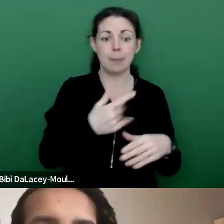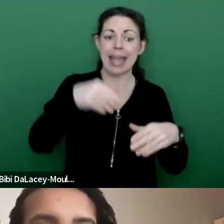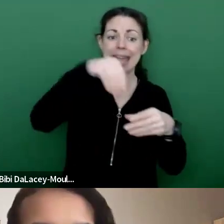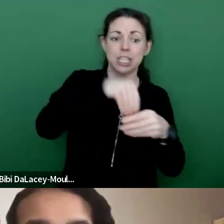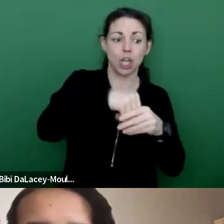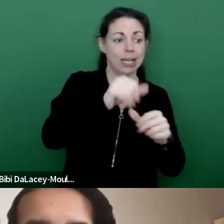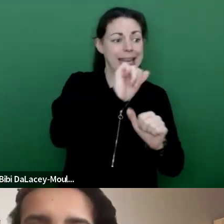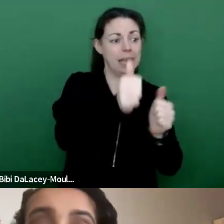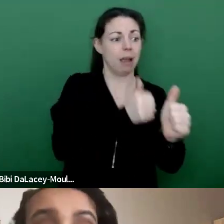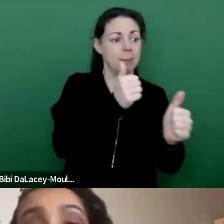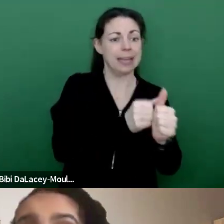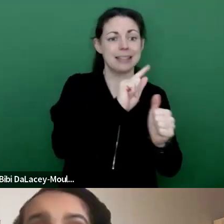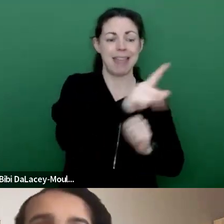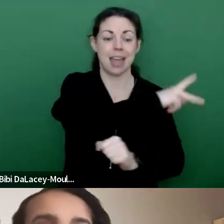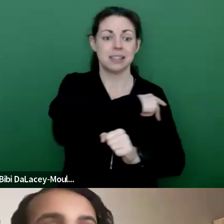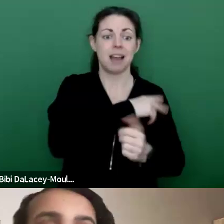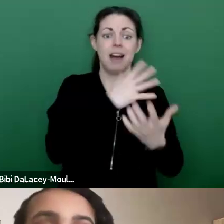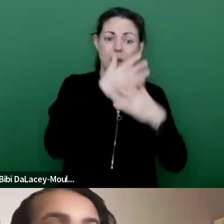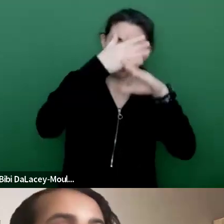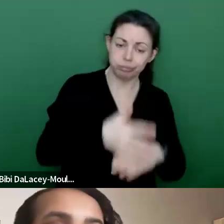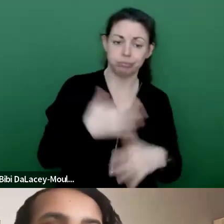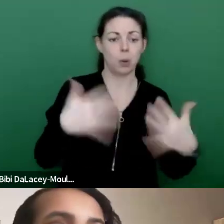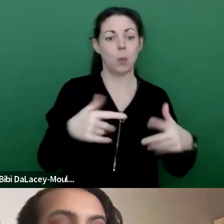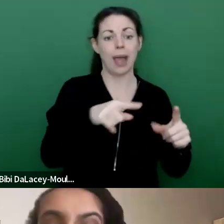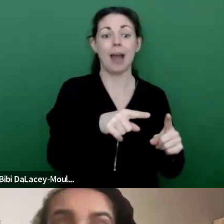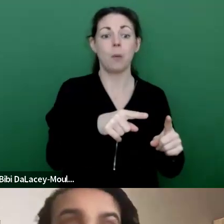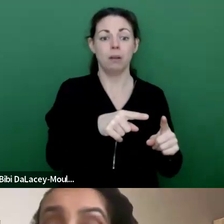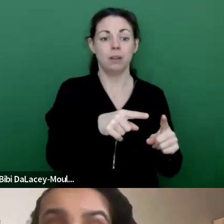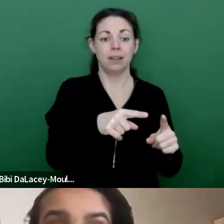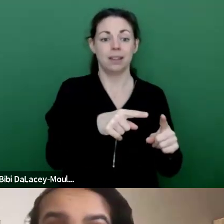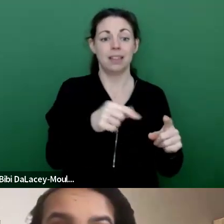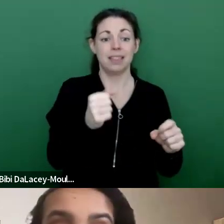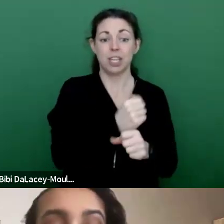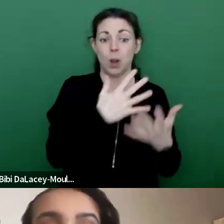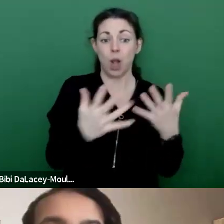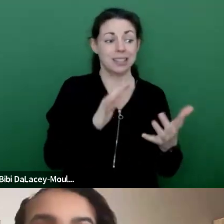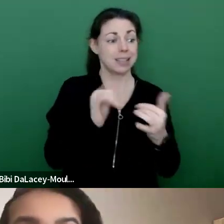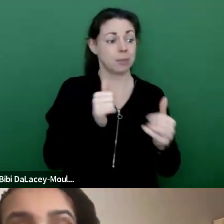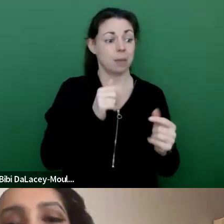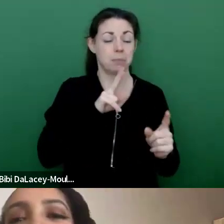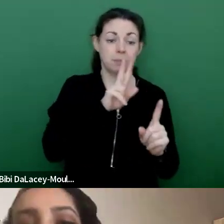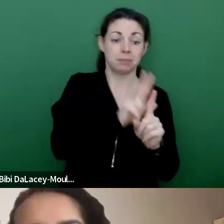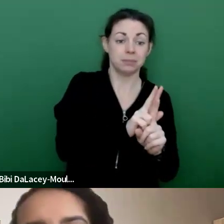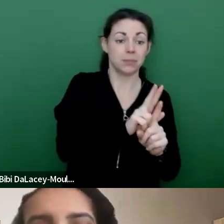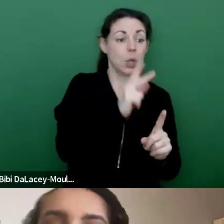of EDI will do, and I do still sometimes work for two days a week with clients as their fractional head of EDI